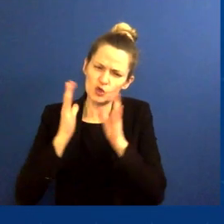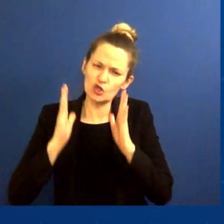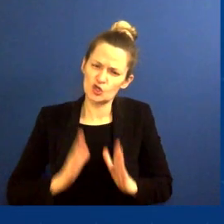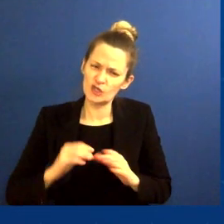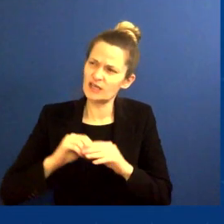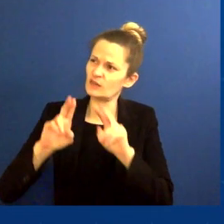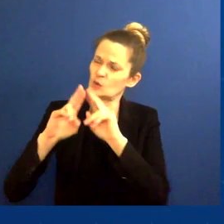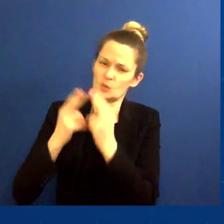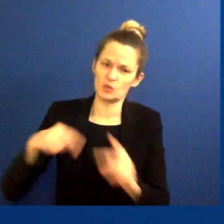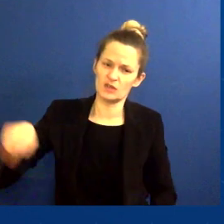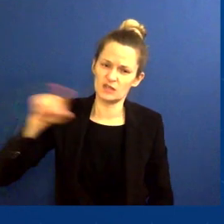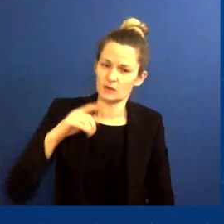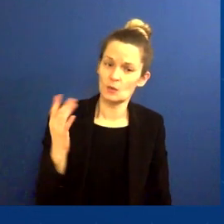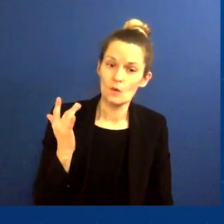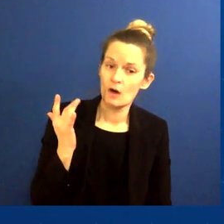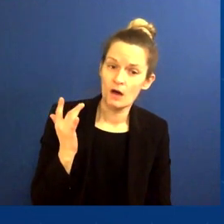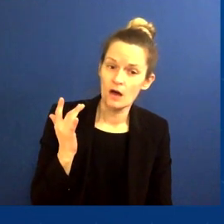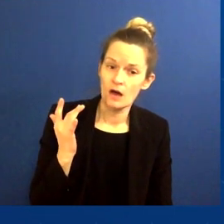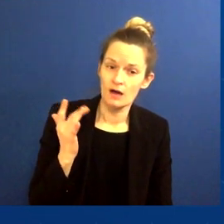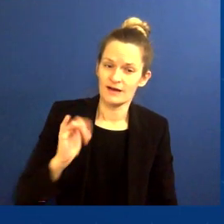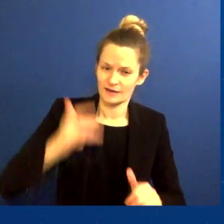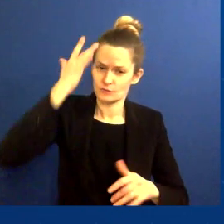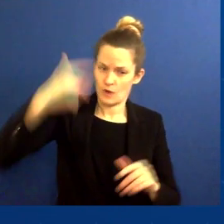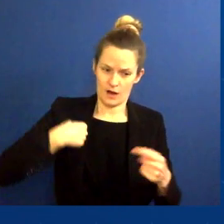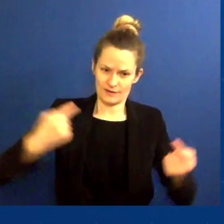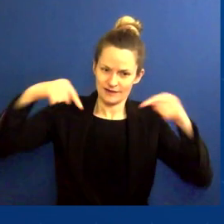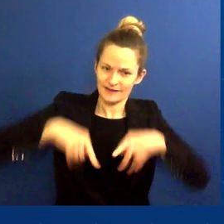the president and I made a promise that our administration